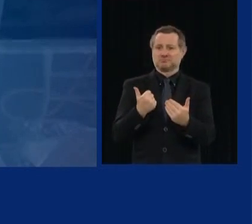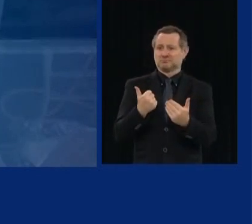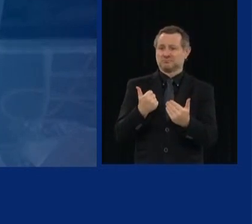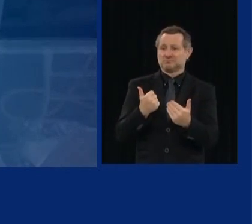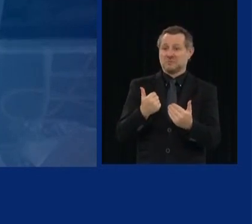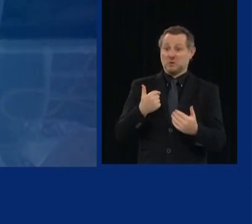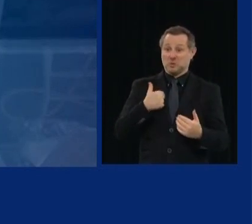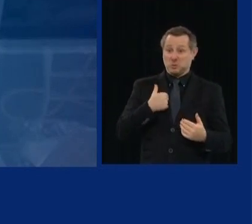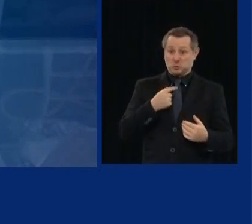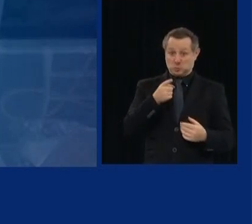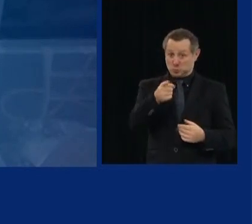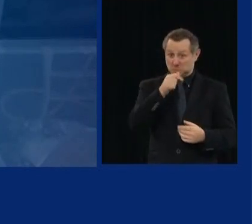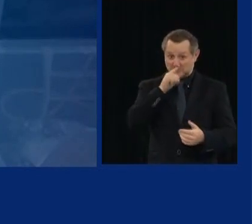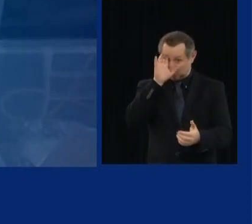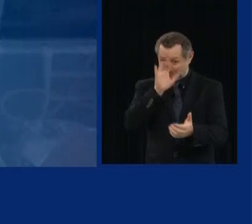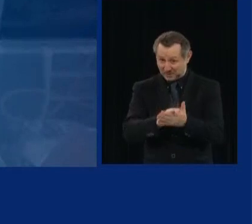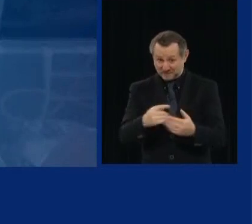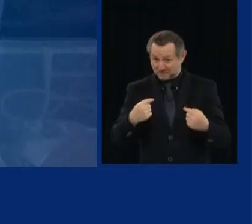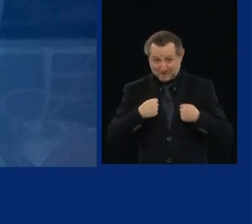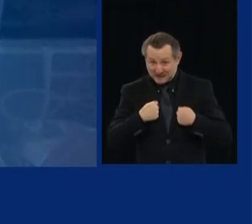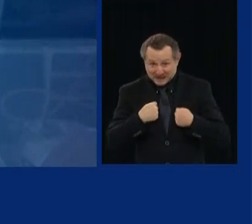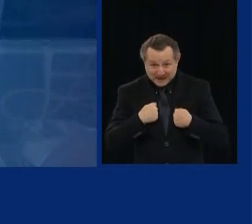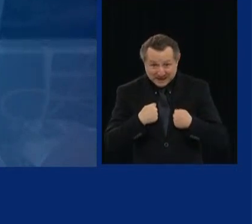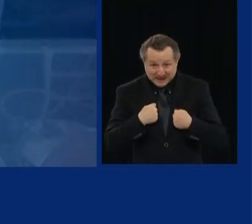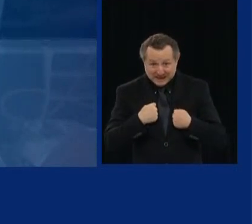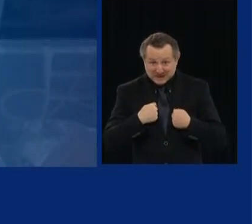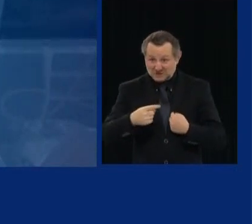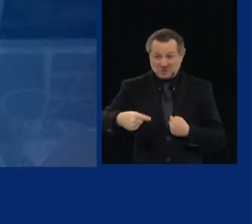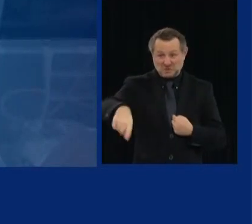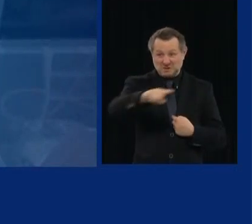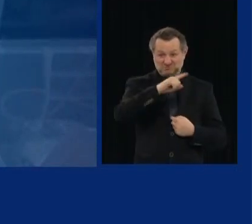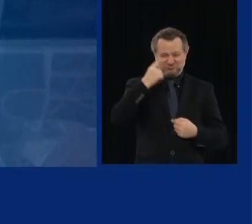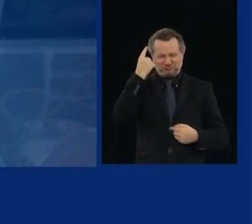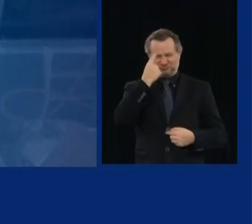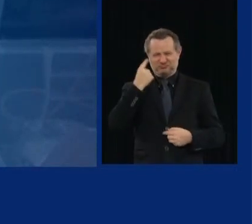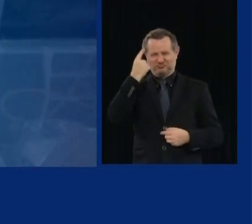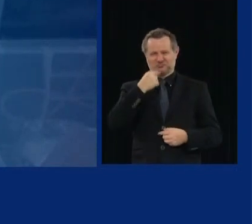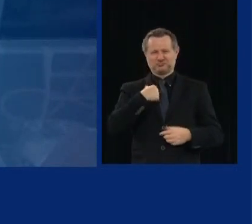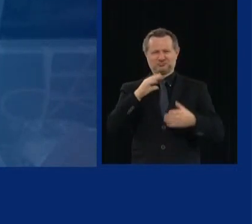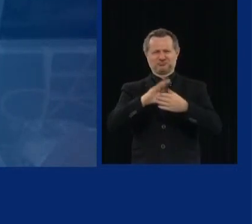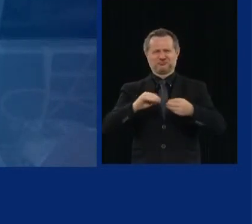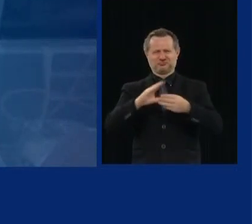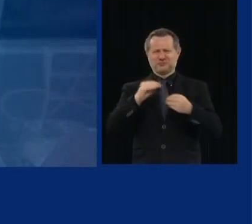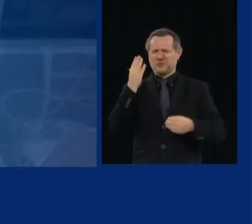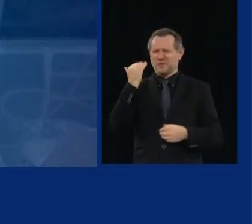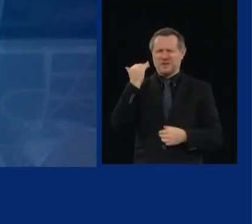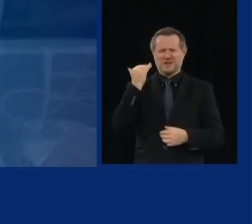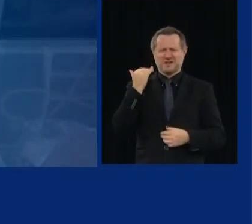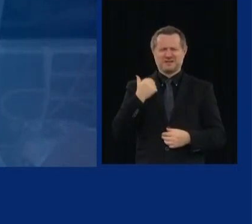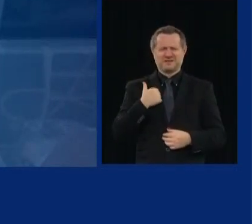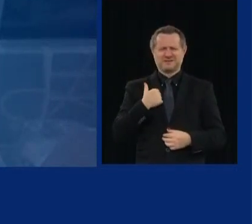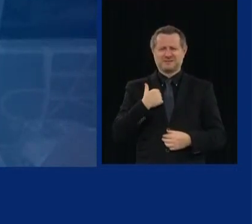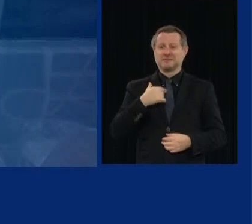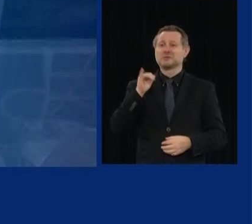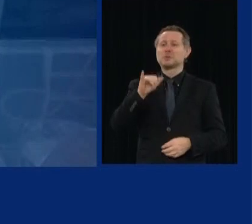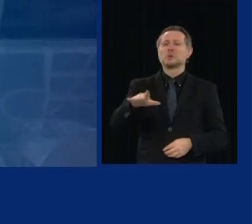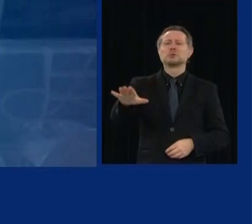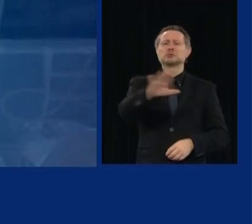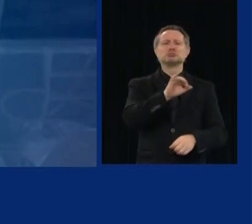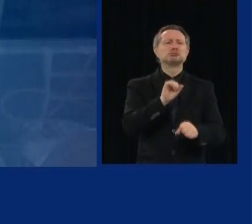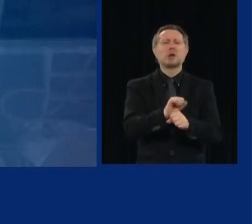THAT'S HOW FAST AND EASY IT IS.